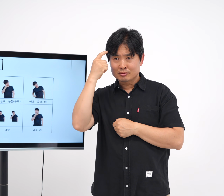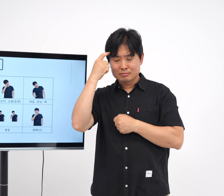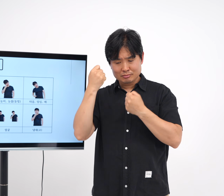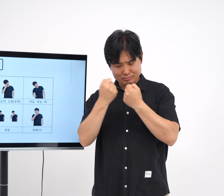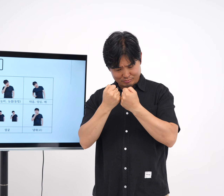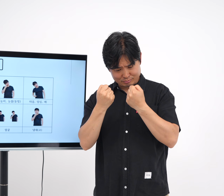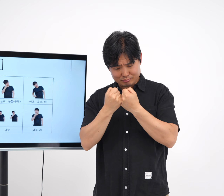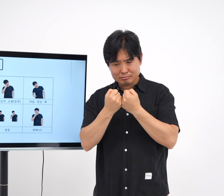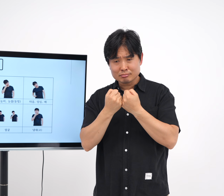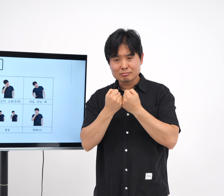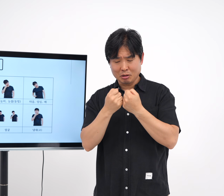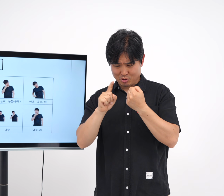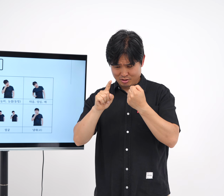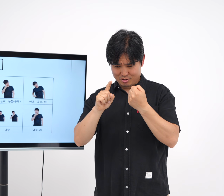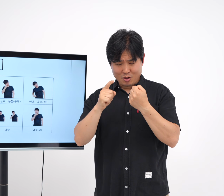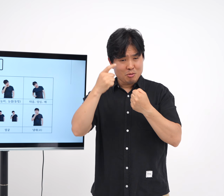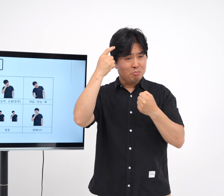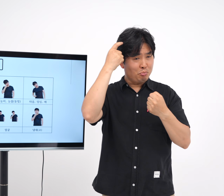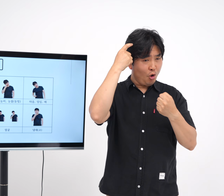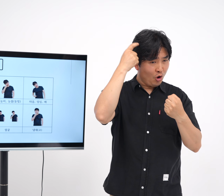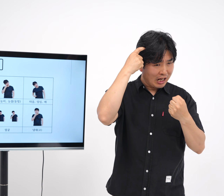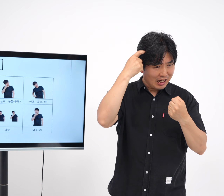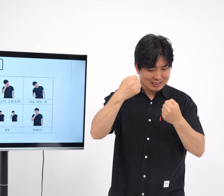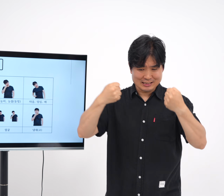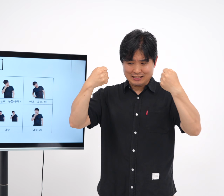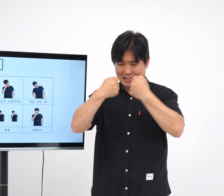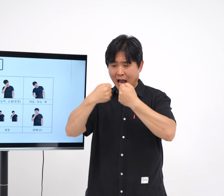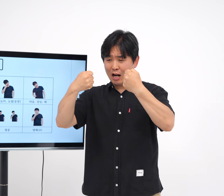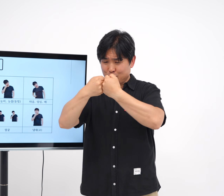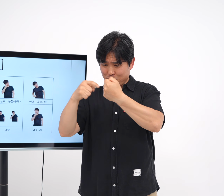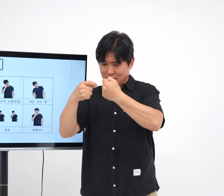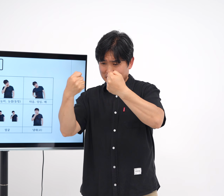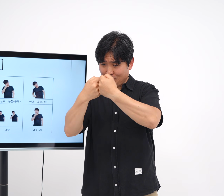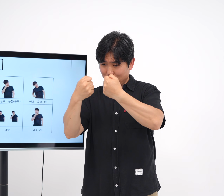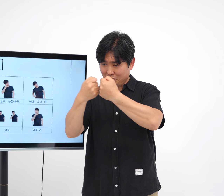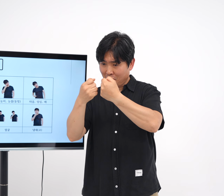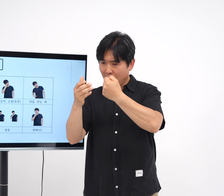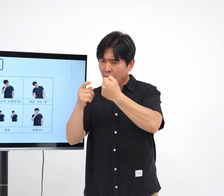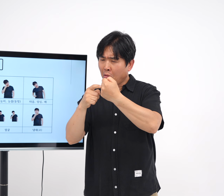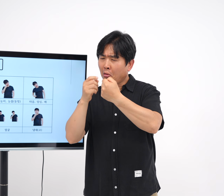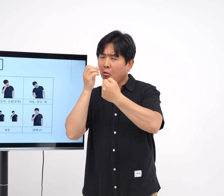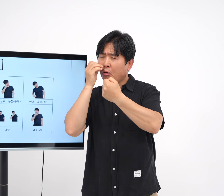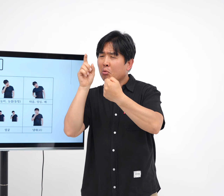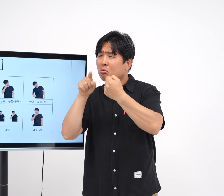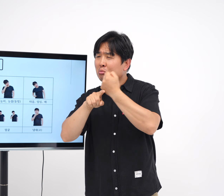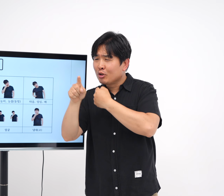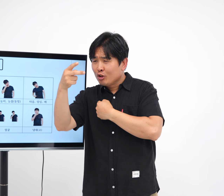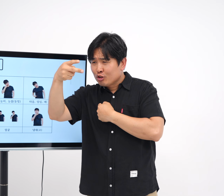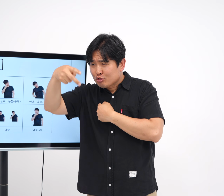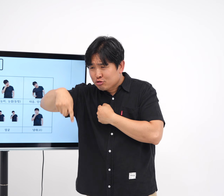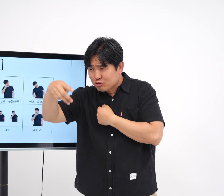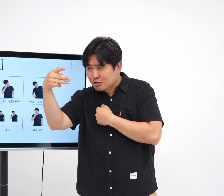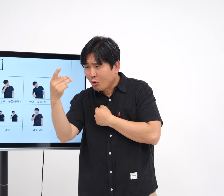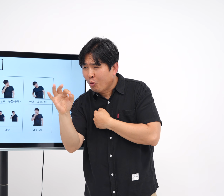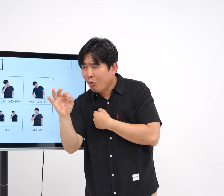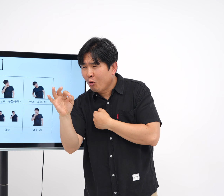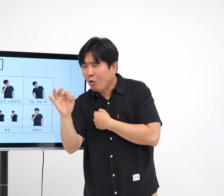when the hearing people found out that the expressions 'head' and 'fight' mean headache,